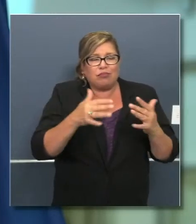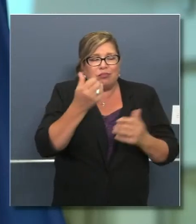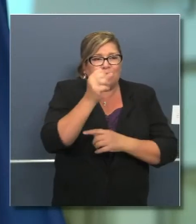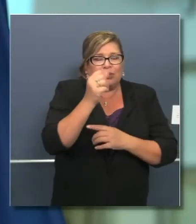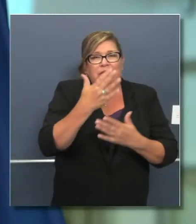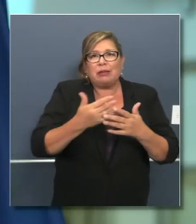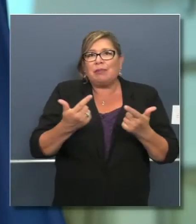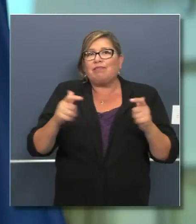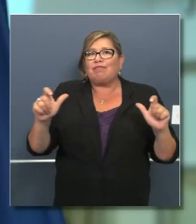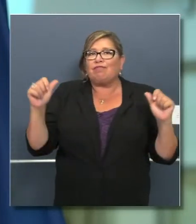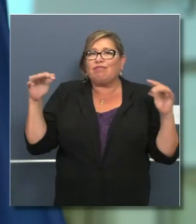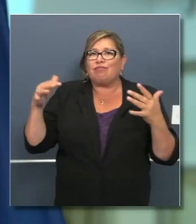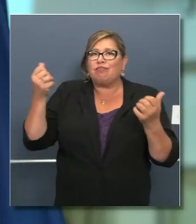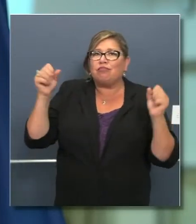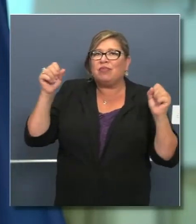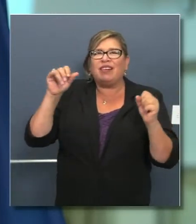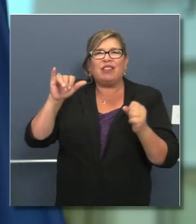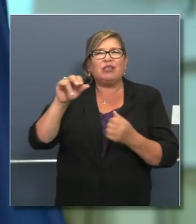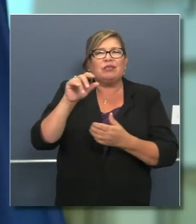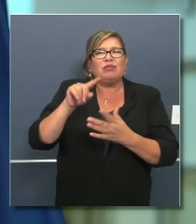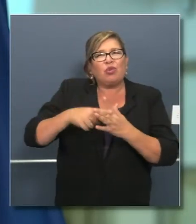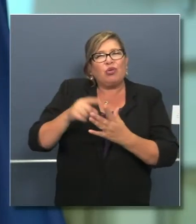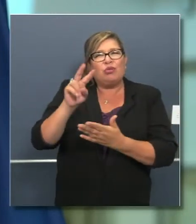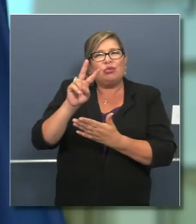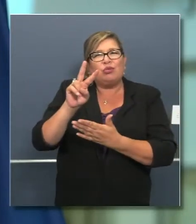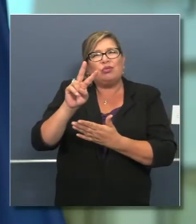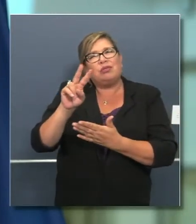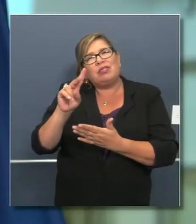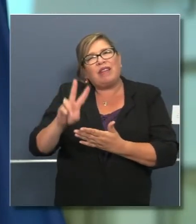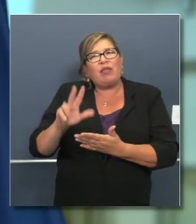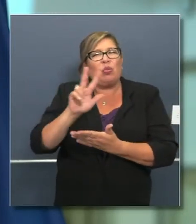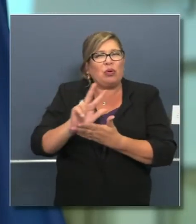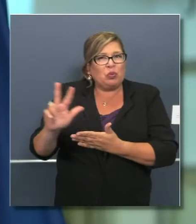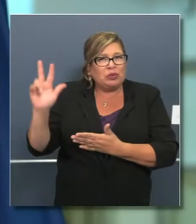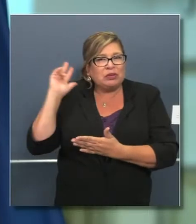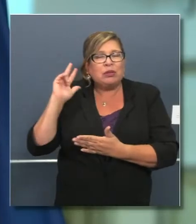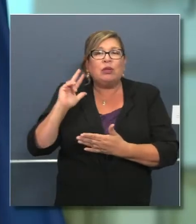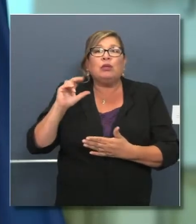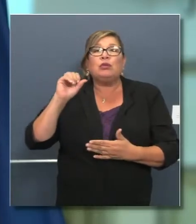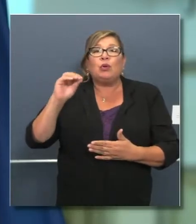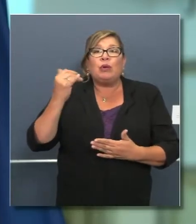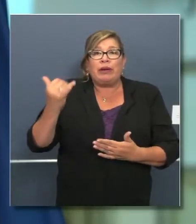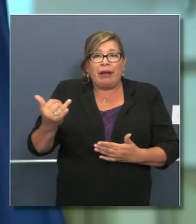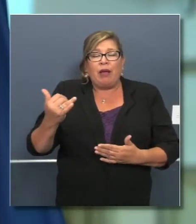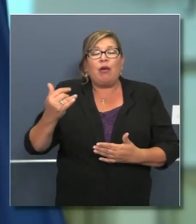and half three weeks ago so the information is relates to those that are getting tested those